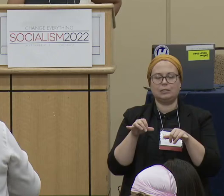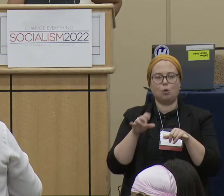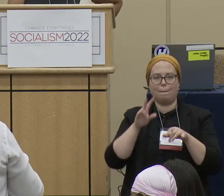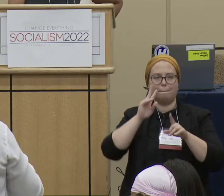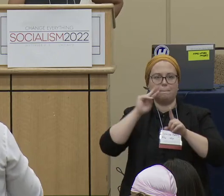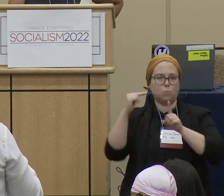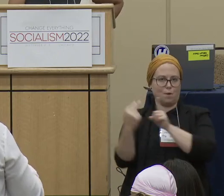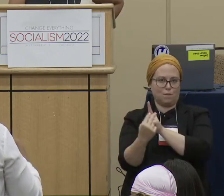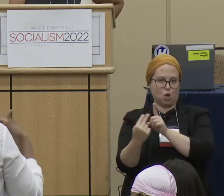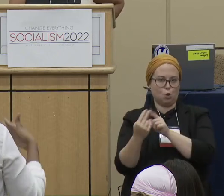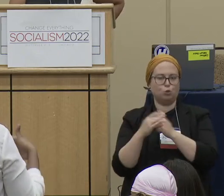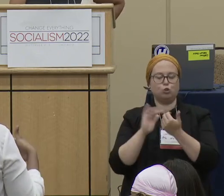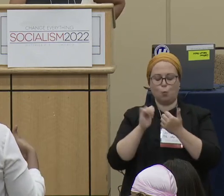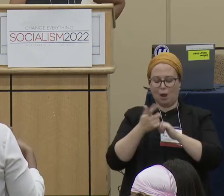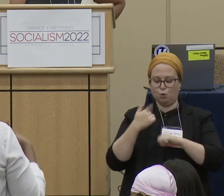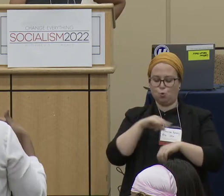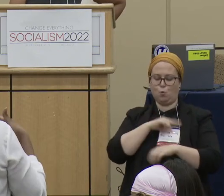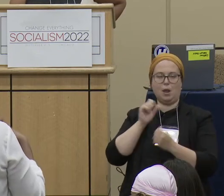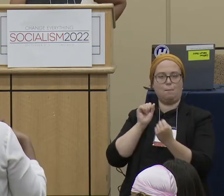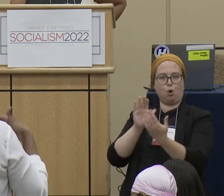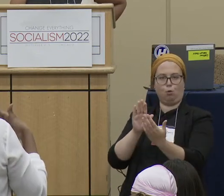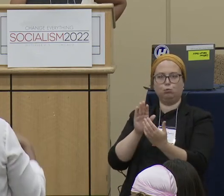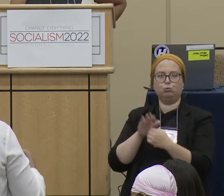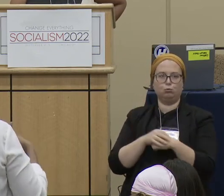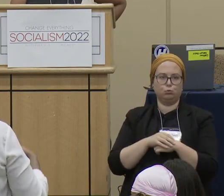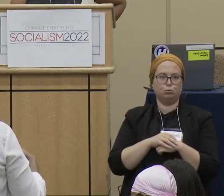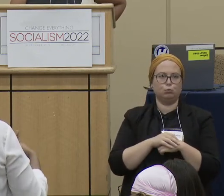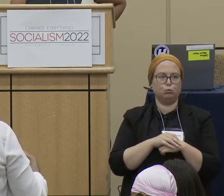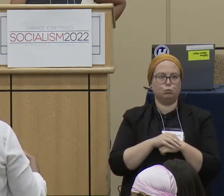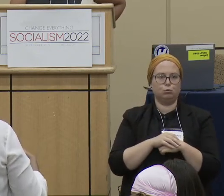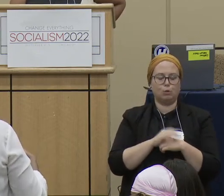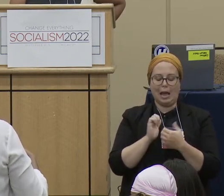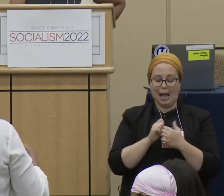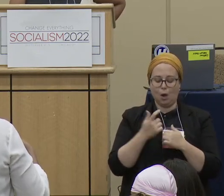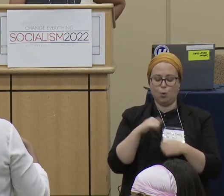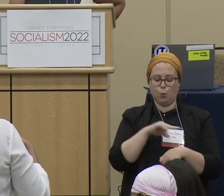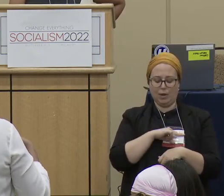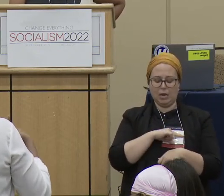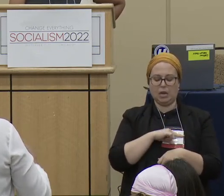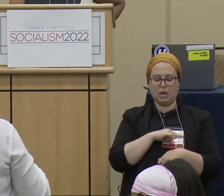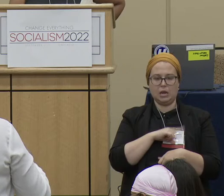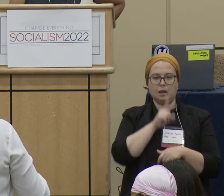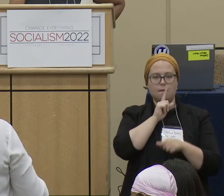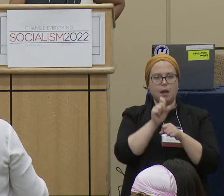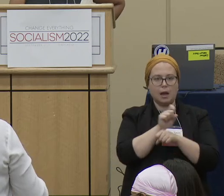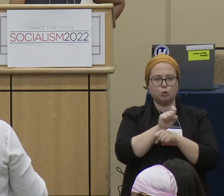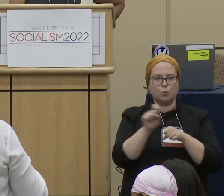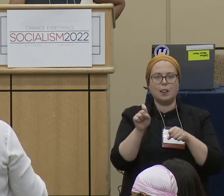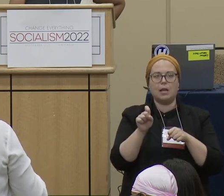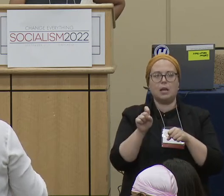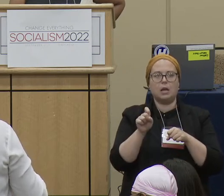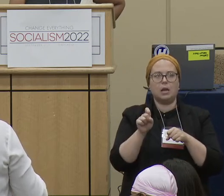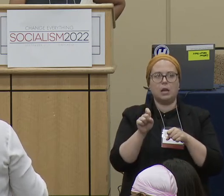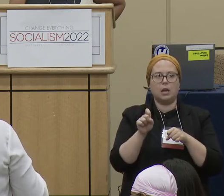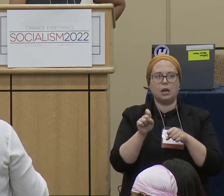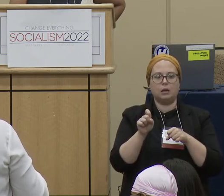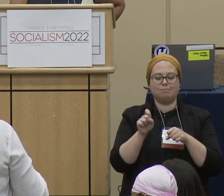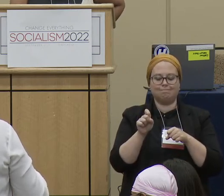has to do with a socialist content or actually from socialist point of view. So, how do we approach that? And